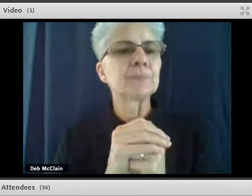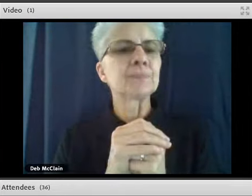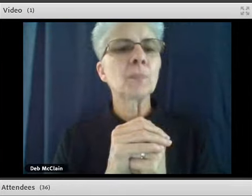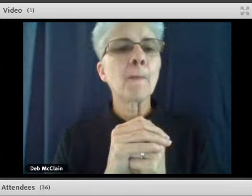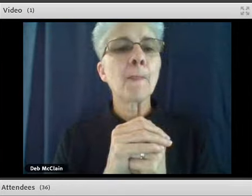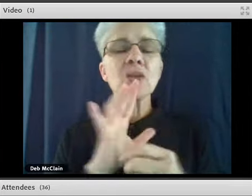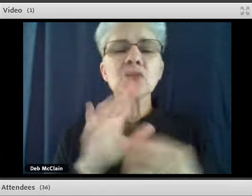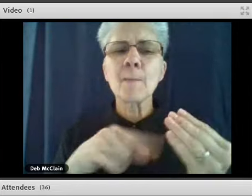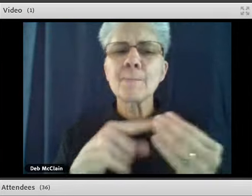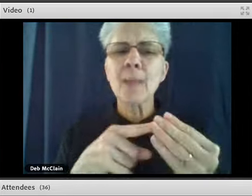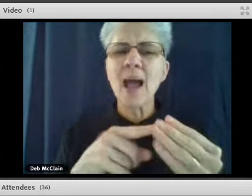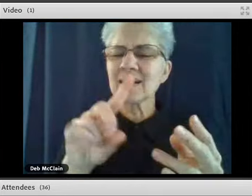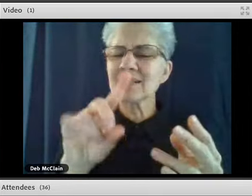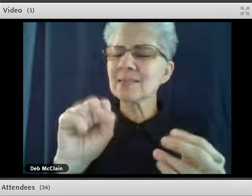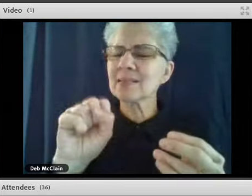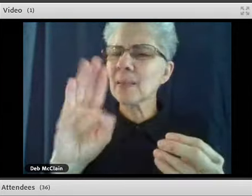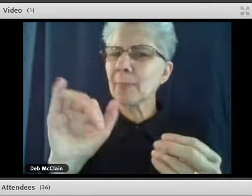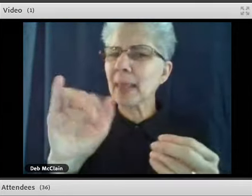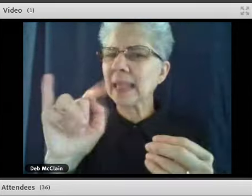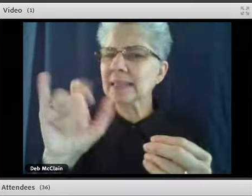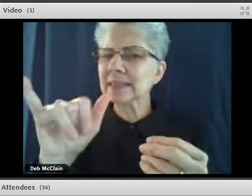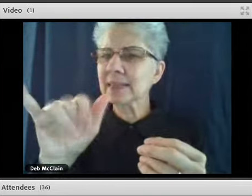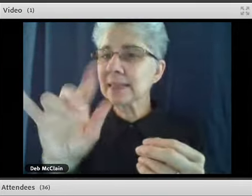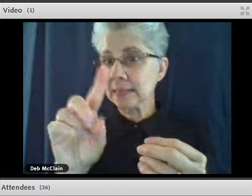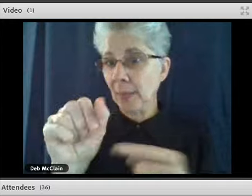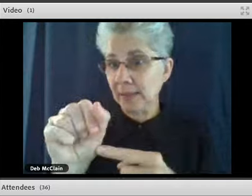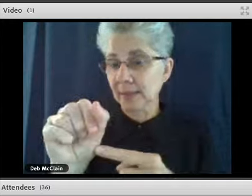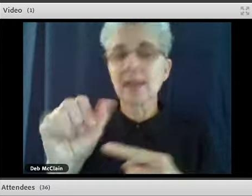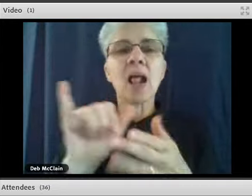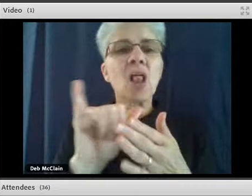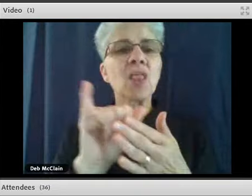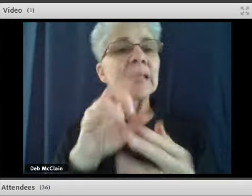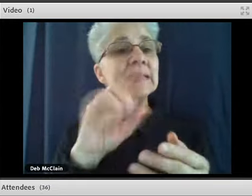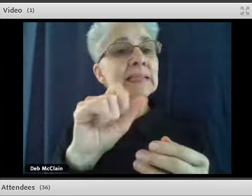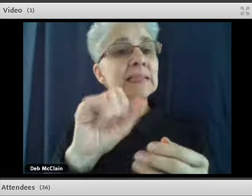Talk about, what is a disability? Because I think some people assume a disability is one thing,